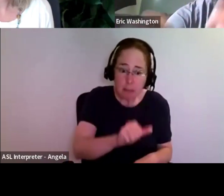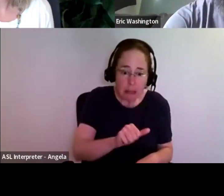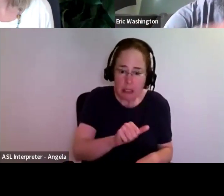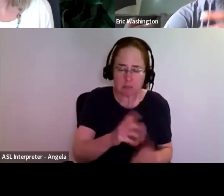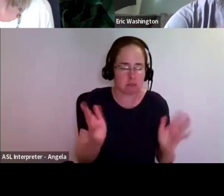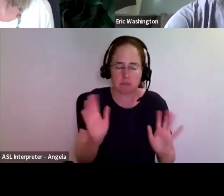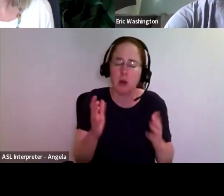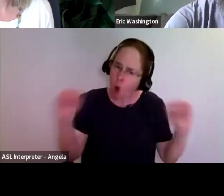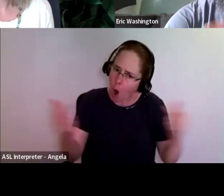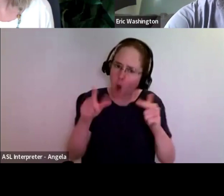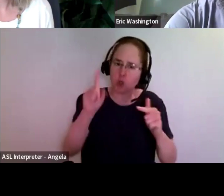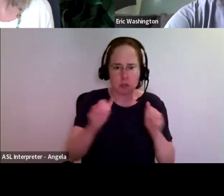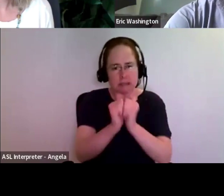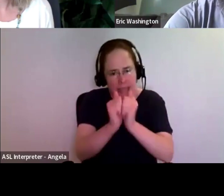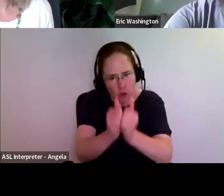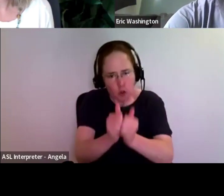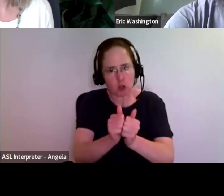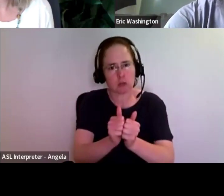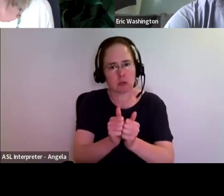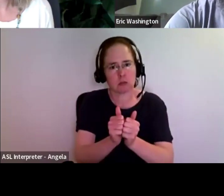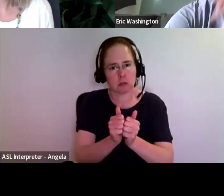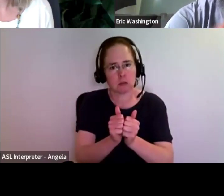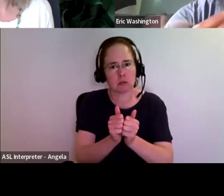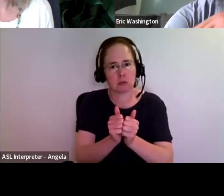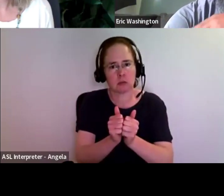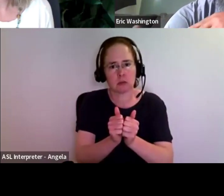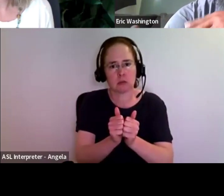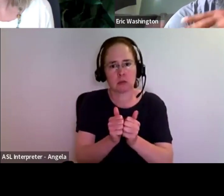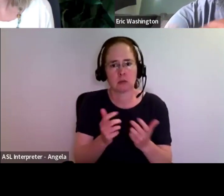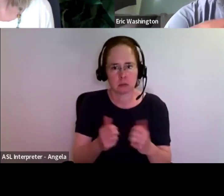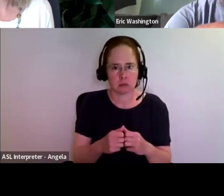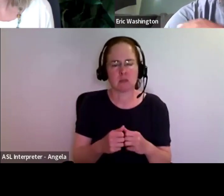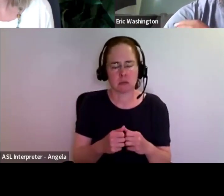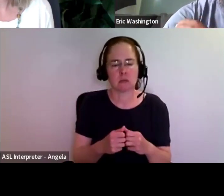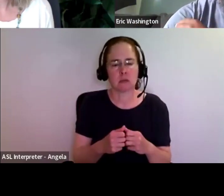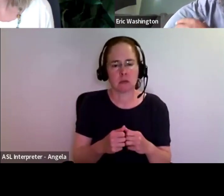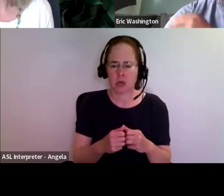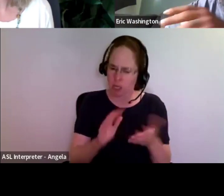kind of need to stick together, like Santa was saying, as far as being a, you know, community, you know, we're still a